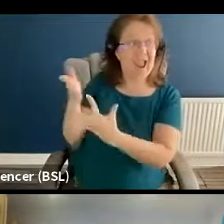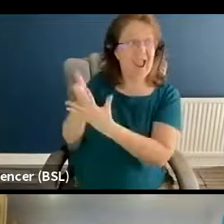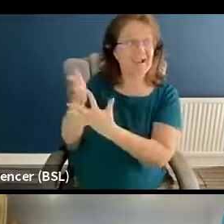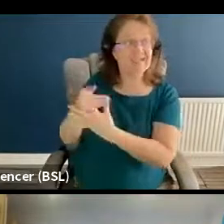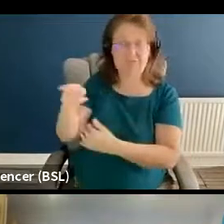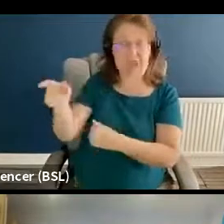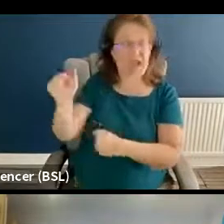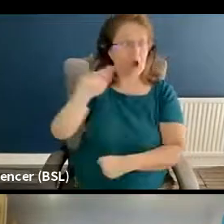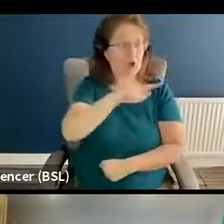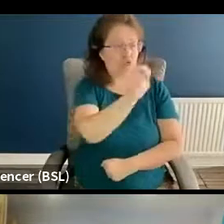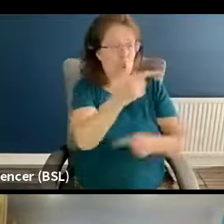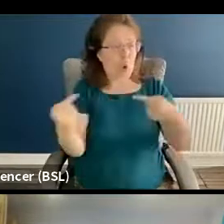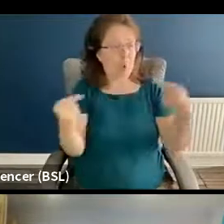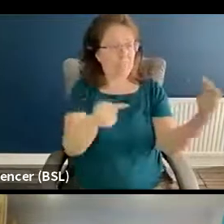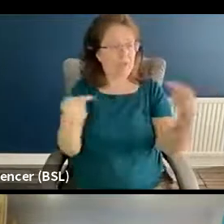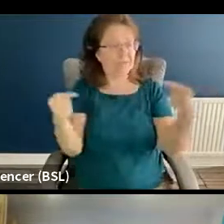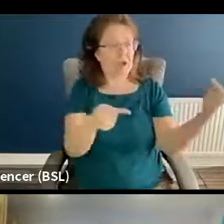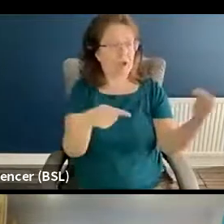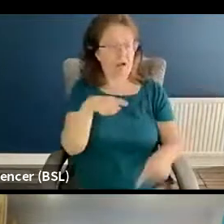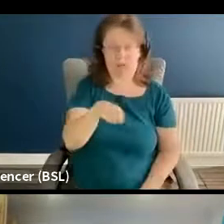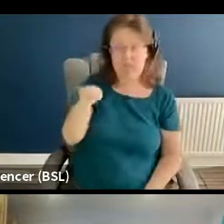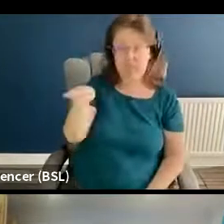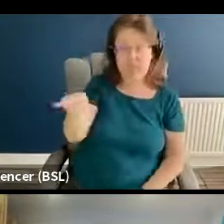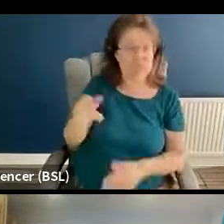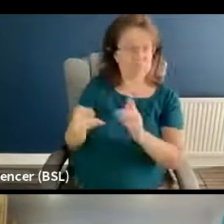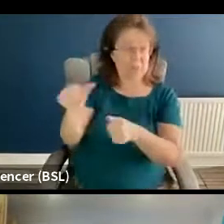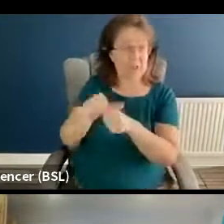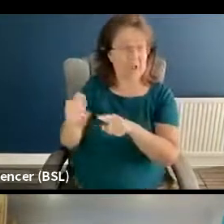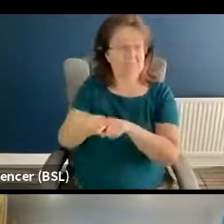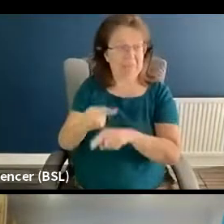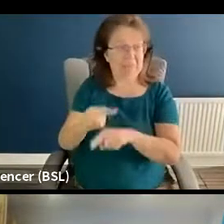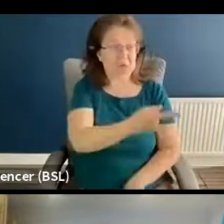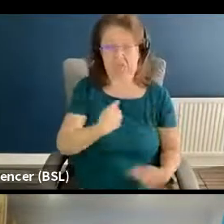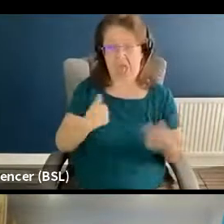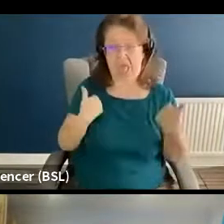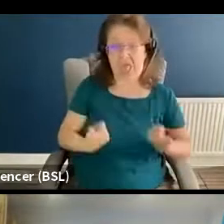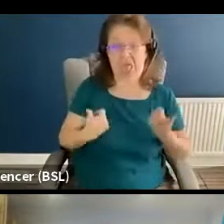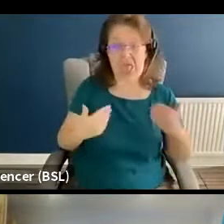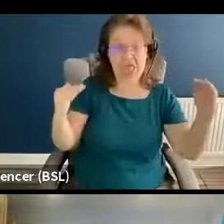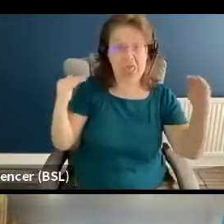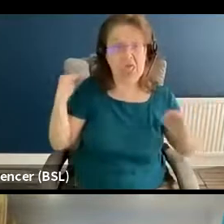Hey, check out what they're doing. We're not even, if we want to keep up, we have